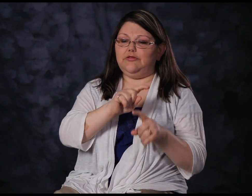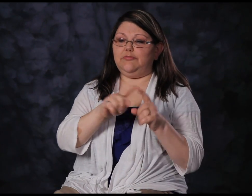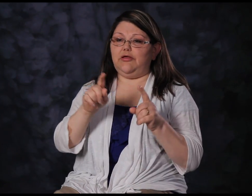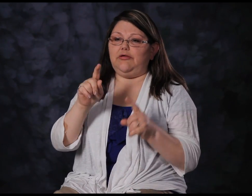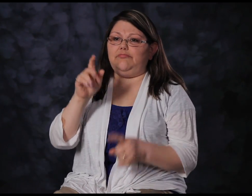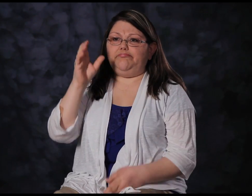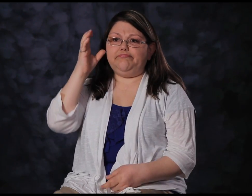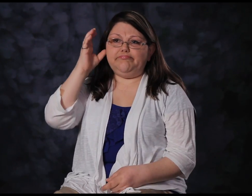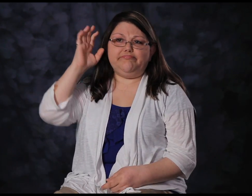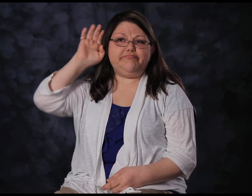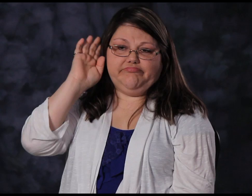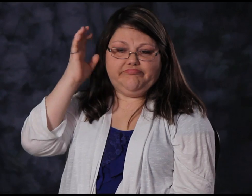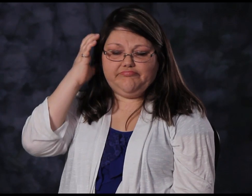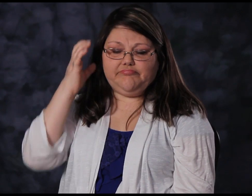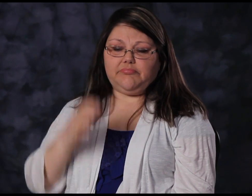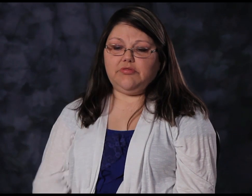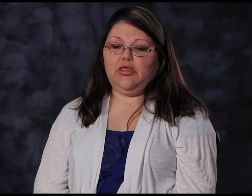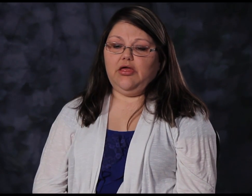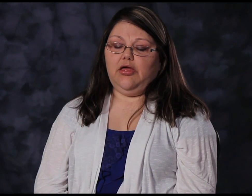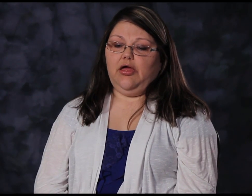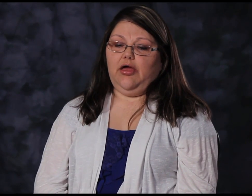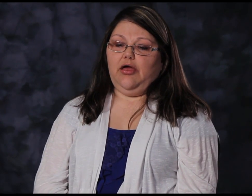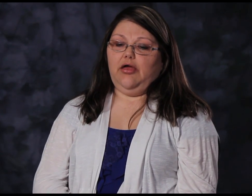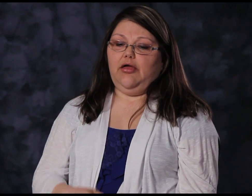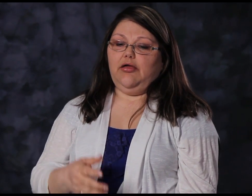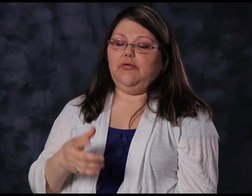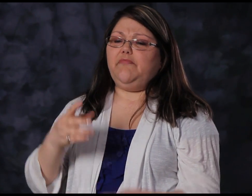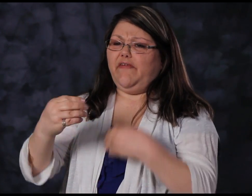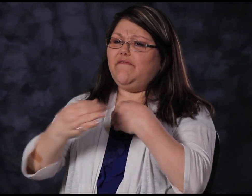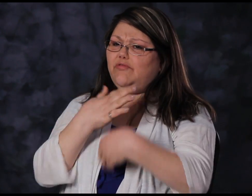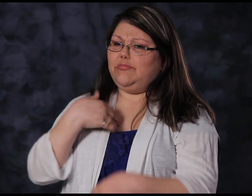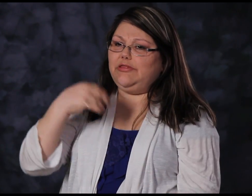They saw it as a pathology, as a physical disability,